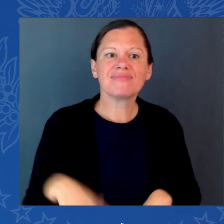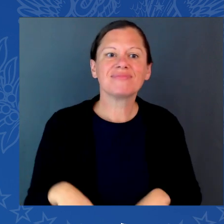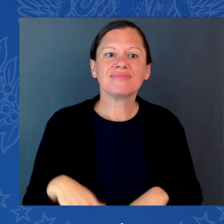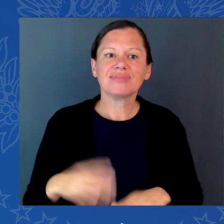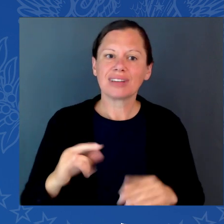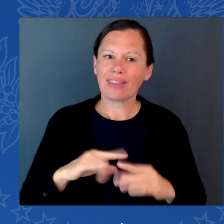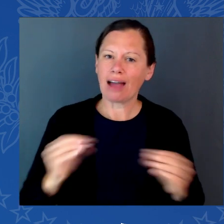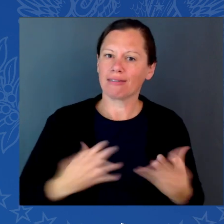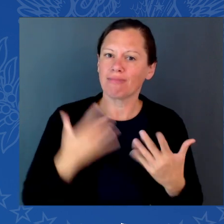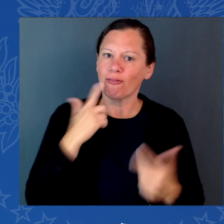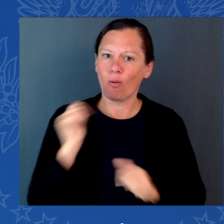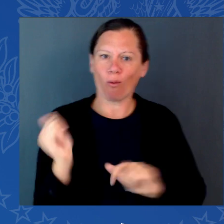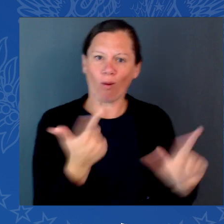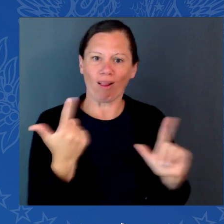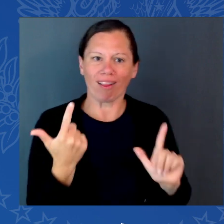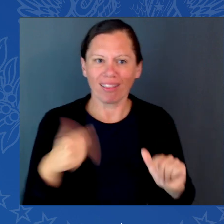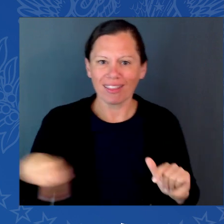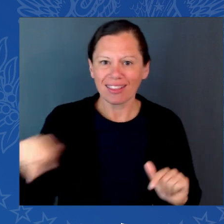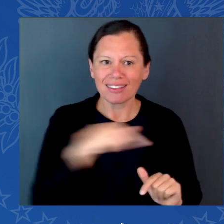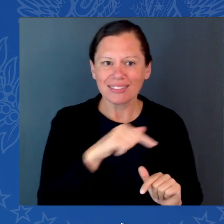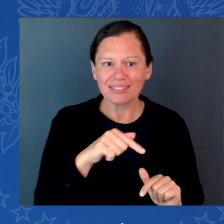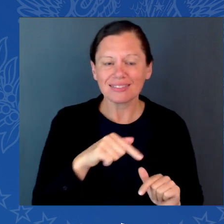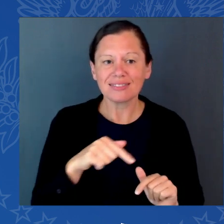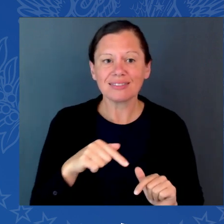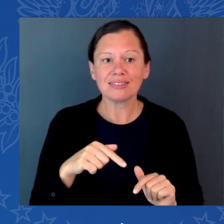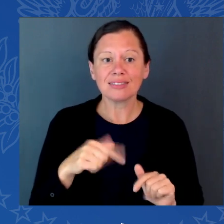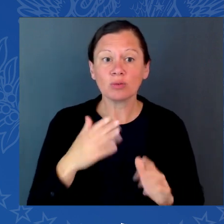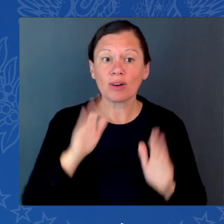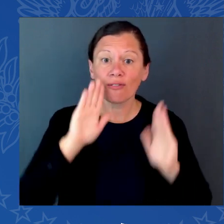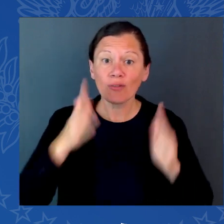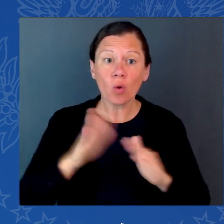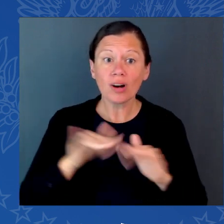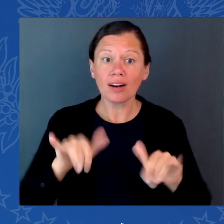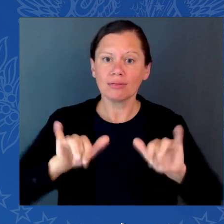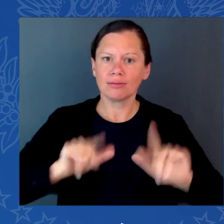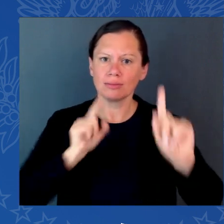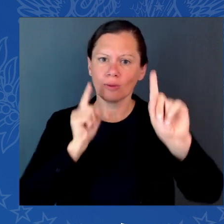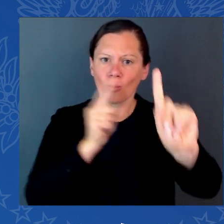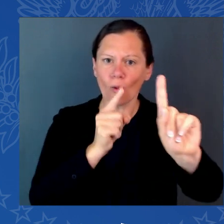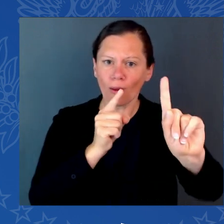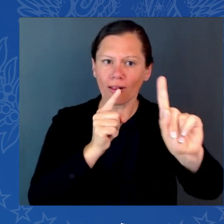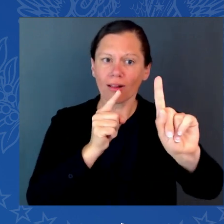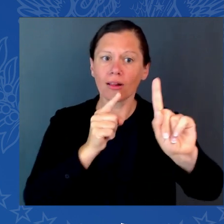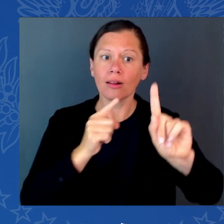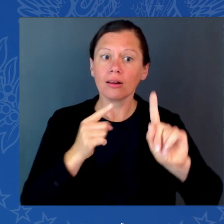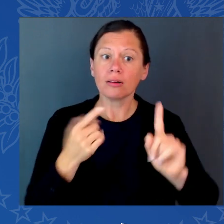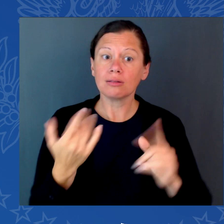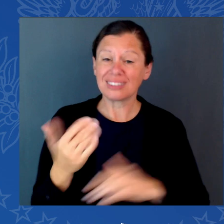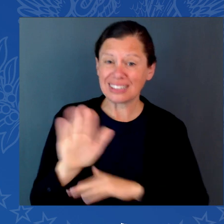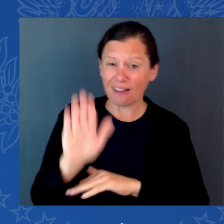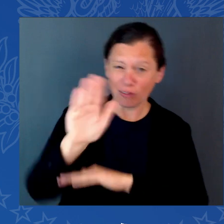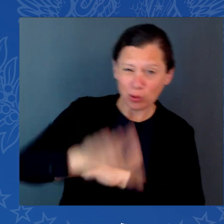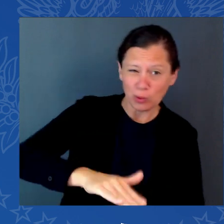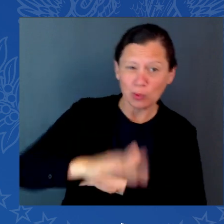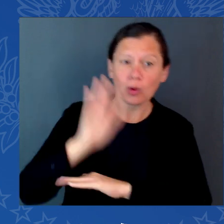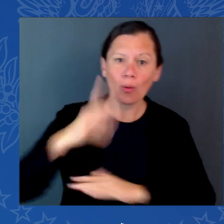And this afternoon, I want to highlight the key ways in which the United States and our partners are working to make this a reality.